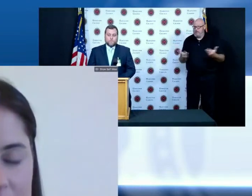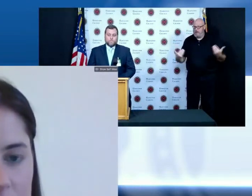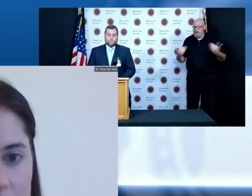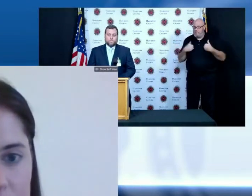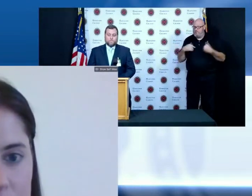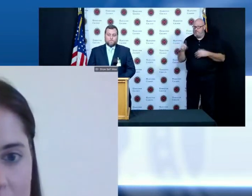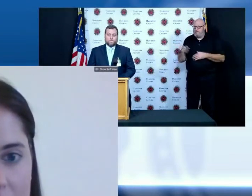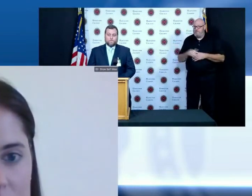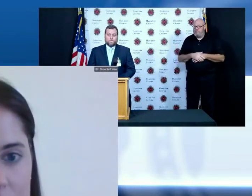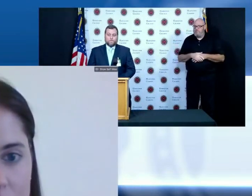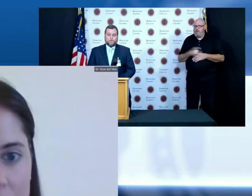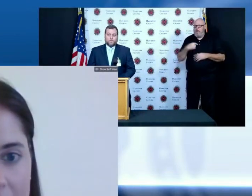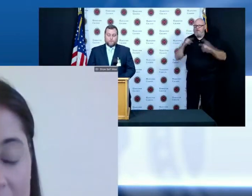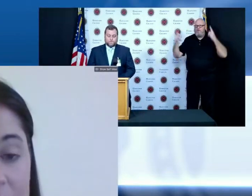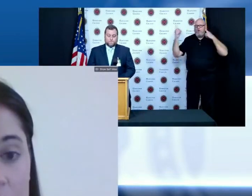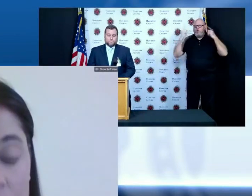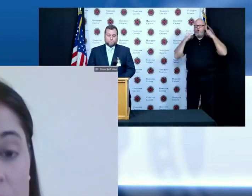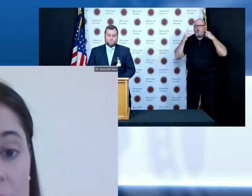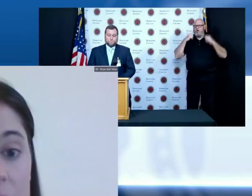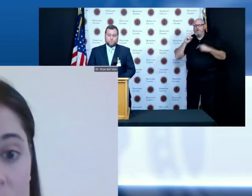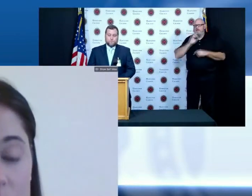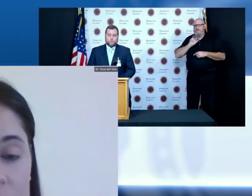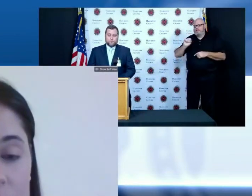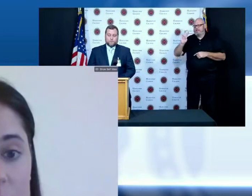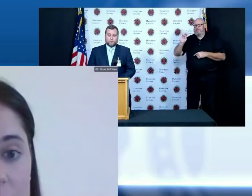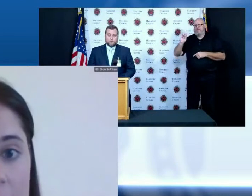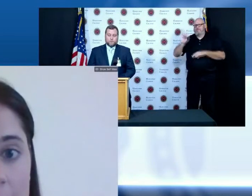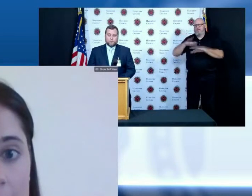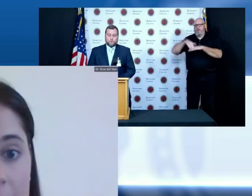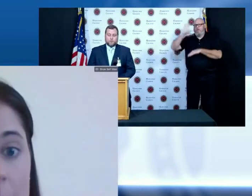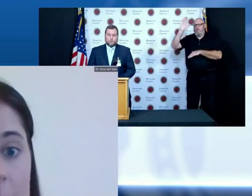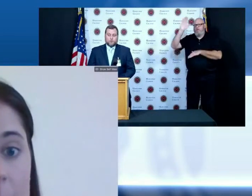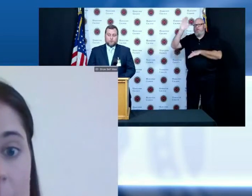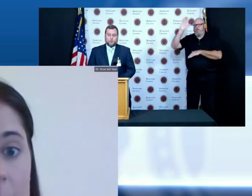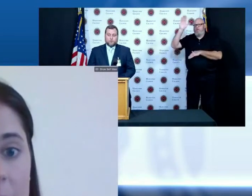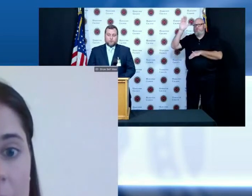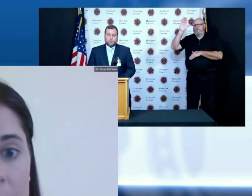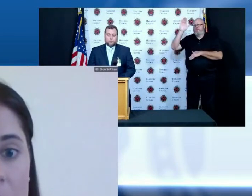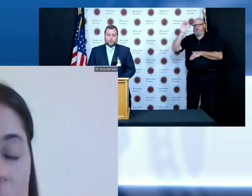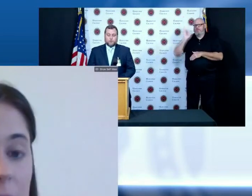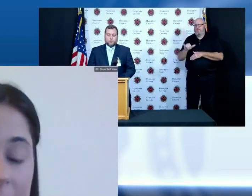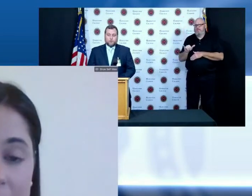phone number for folks is 211 that will allow somebody who's not good with the internet to have